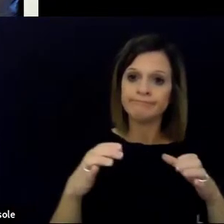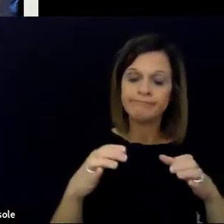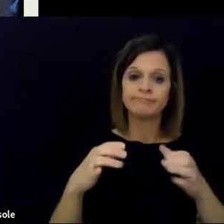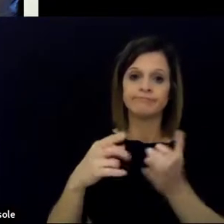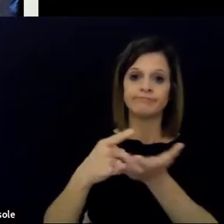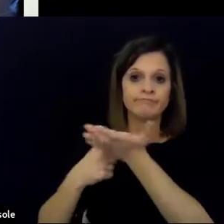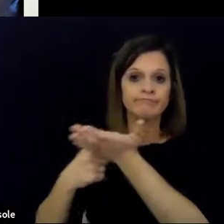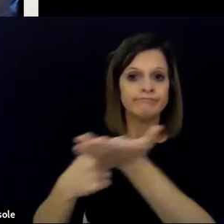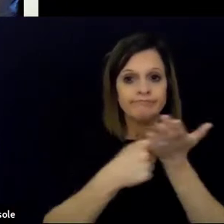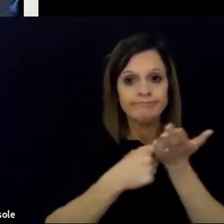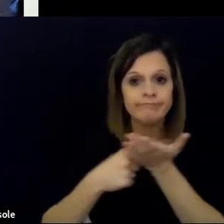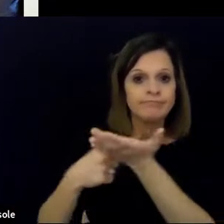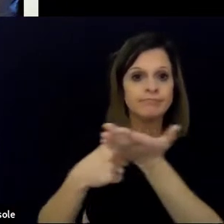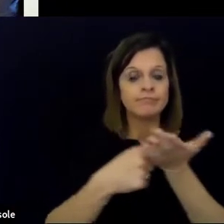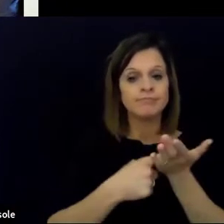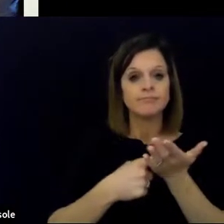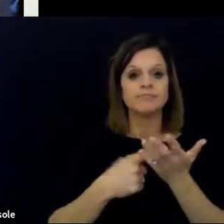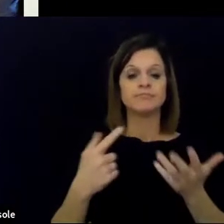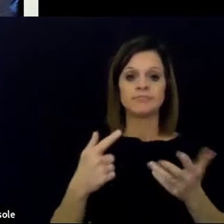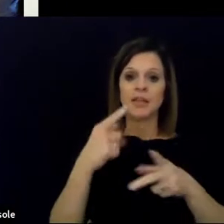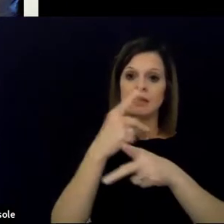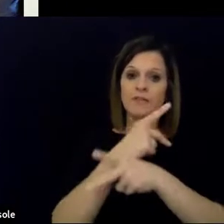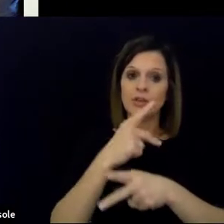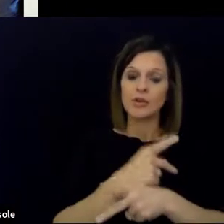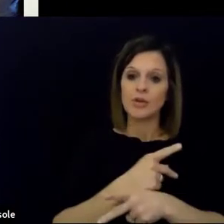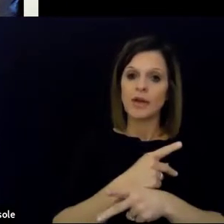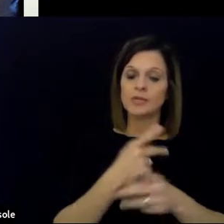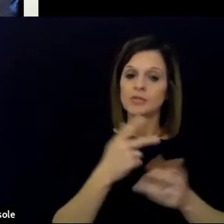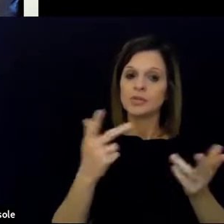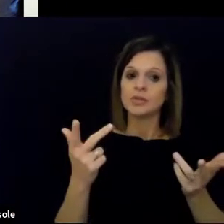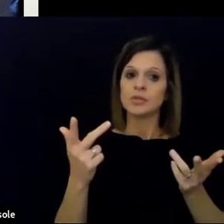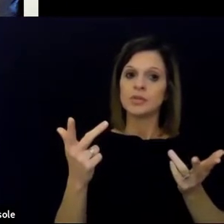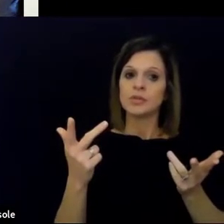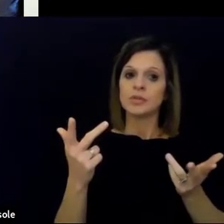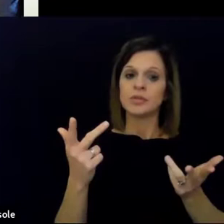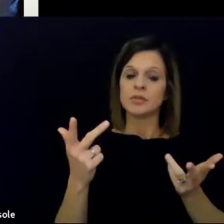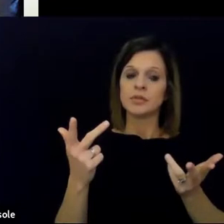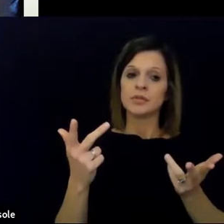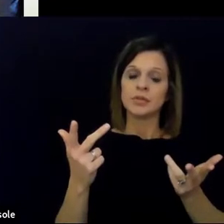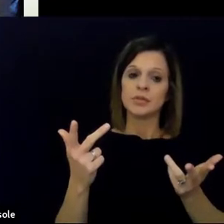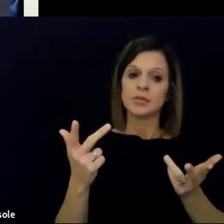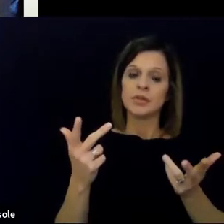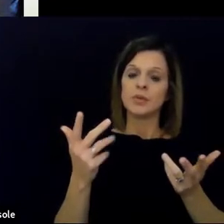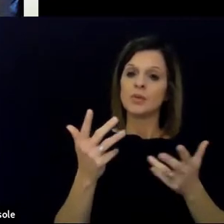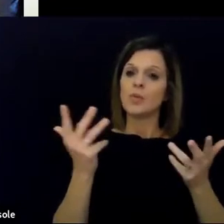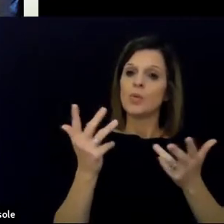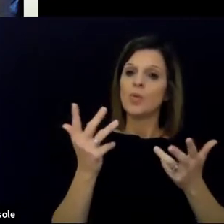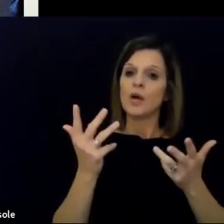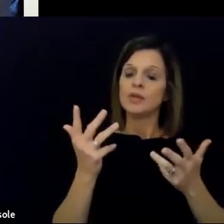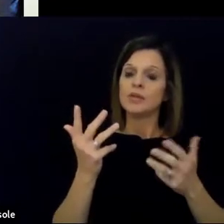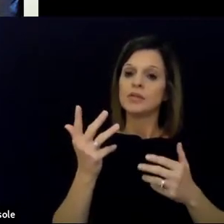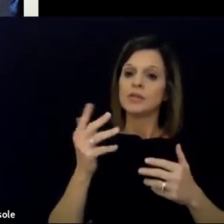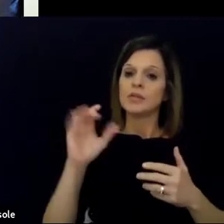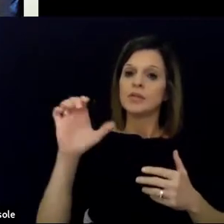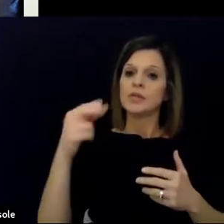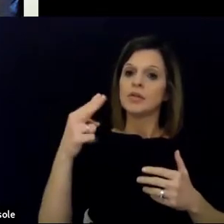what their best guesses are for what the child is communicating by their behavior.